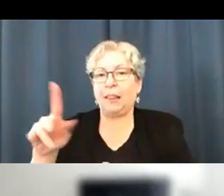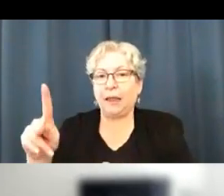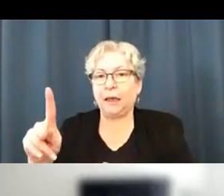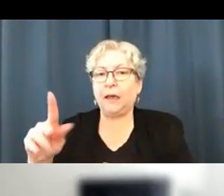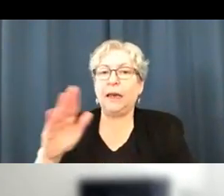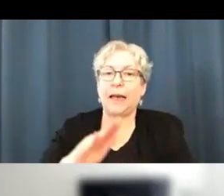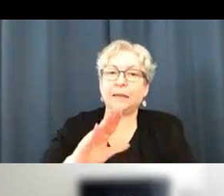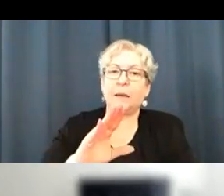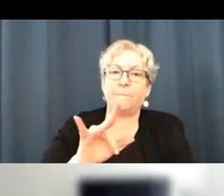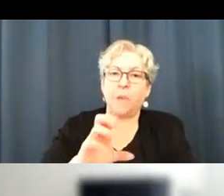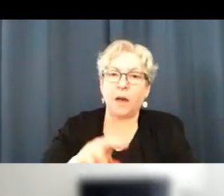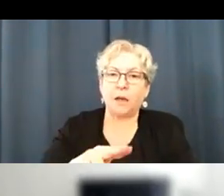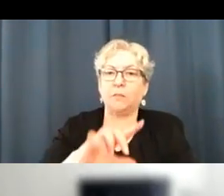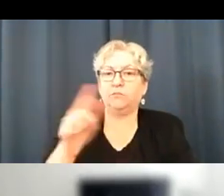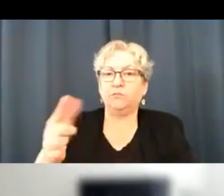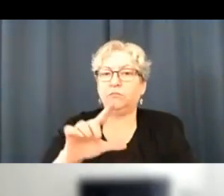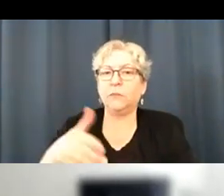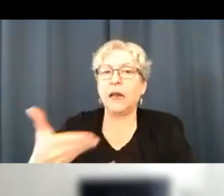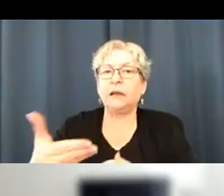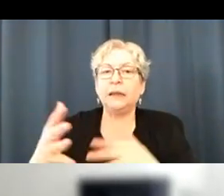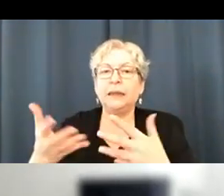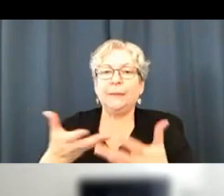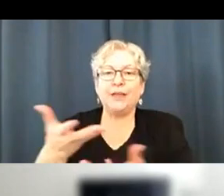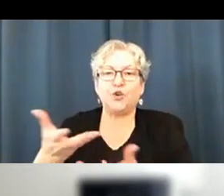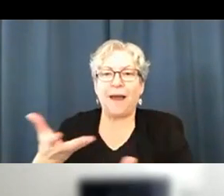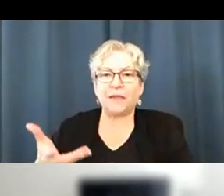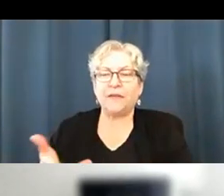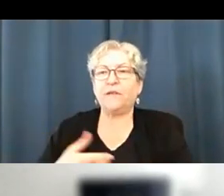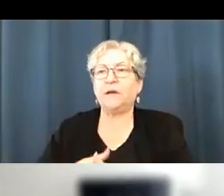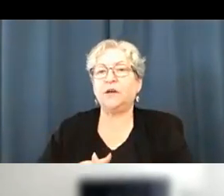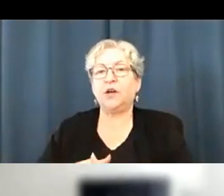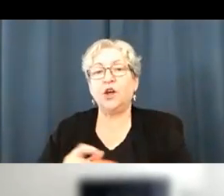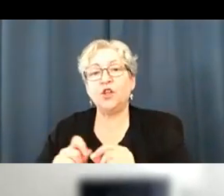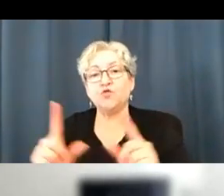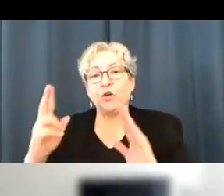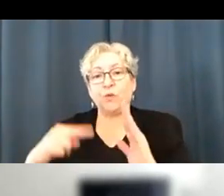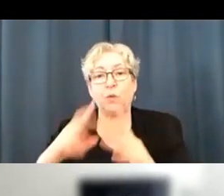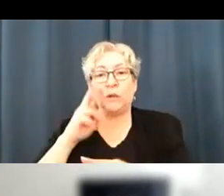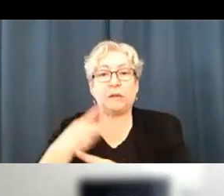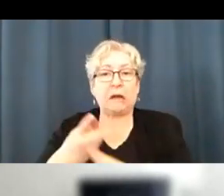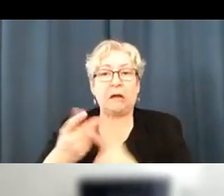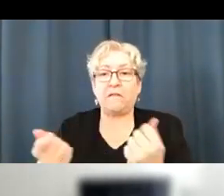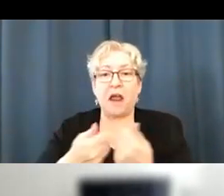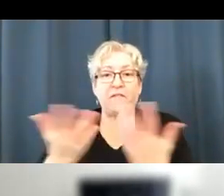it's gonna take you to the next interactive element. The screen reader takes care of everything at that point.